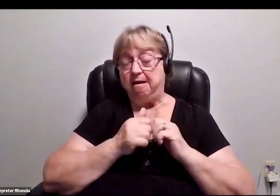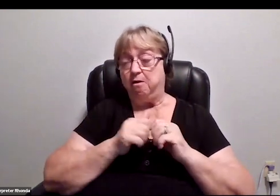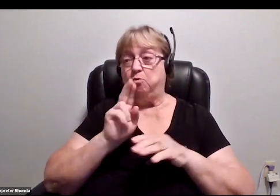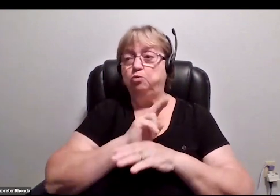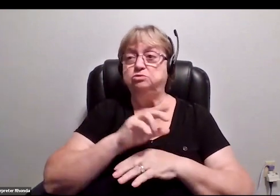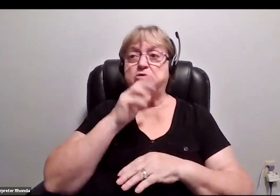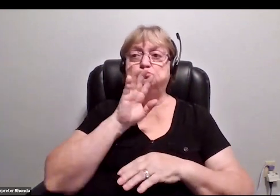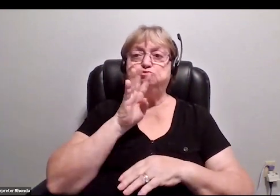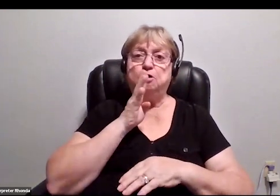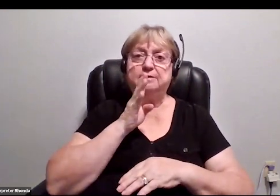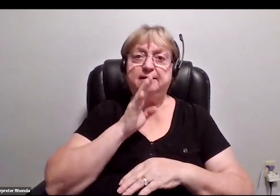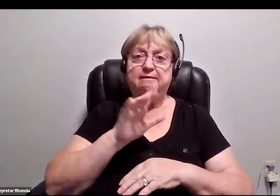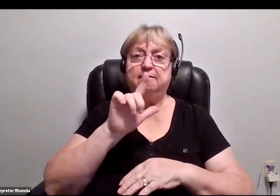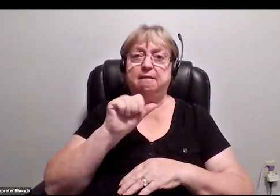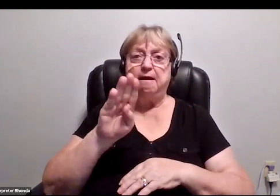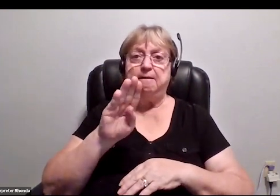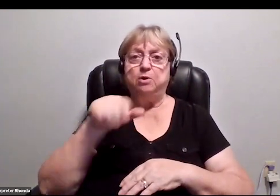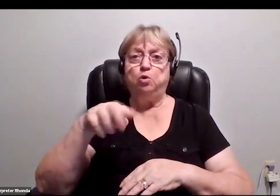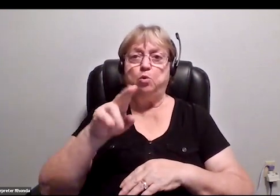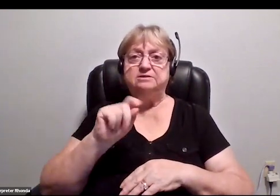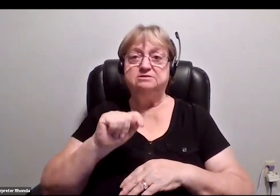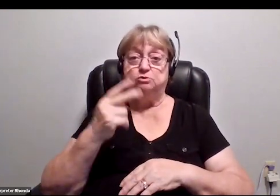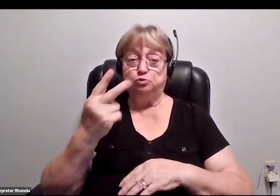It's a device that you can connect Vernier sensors to